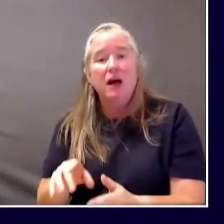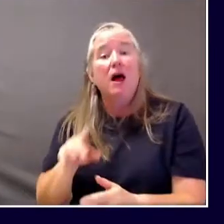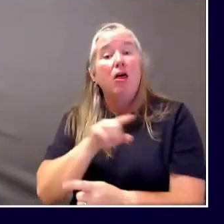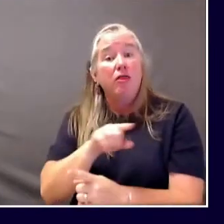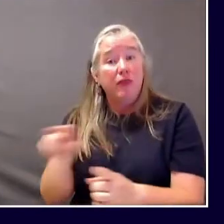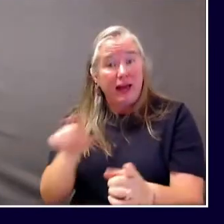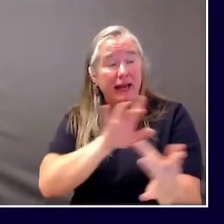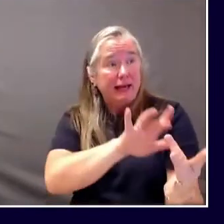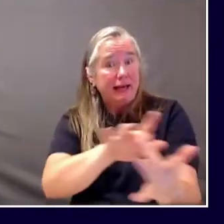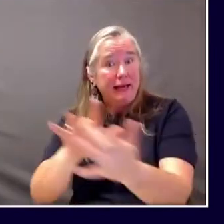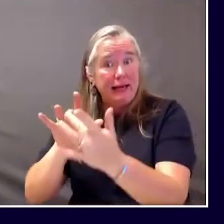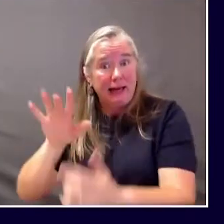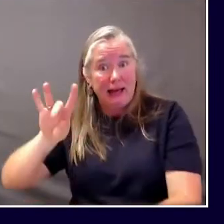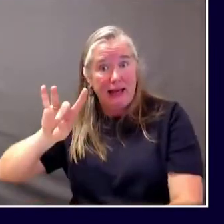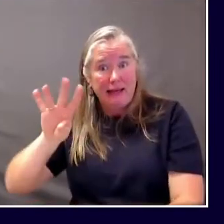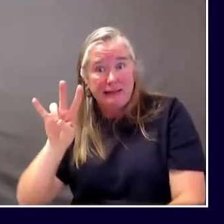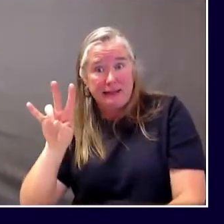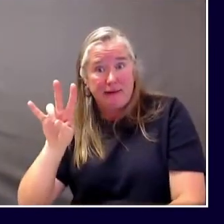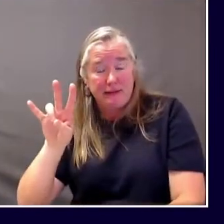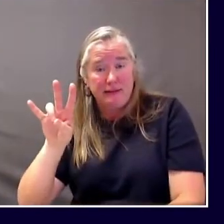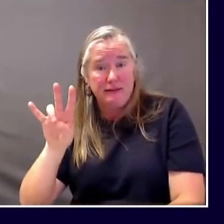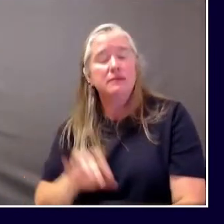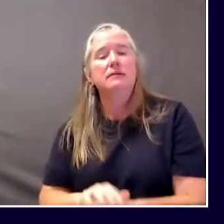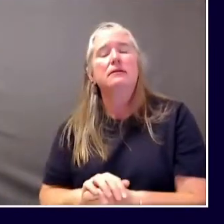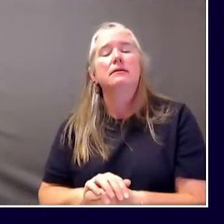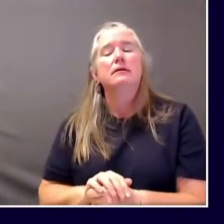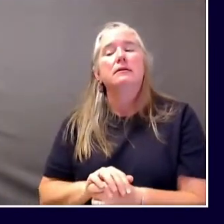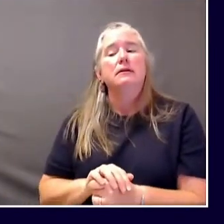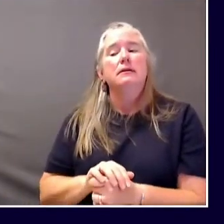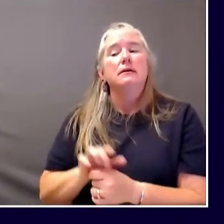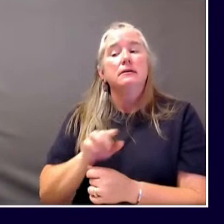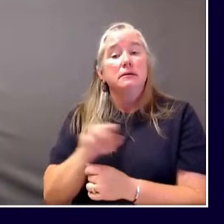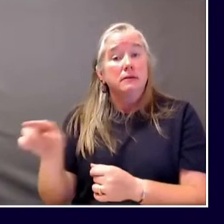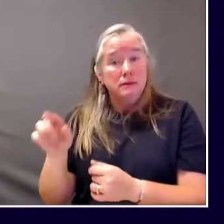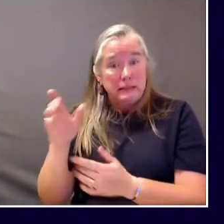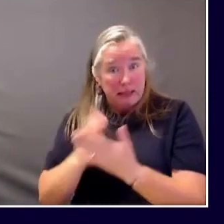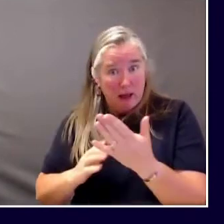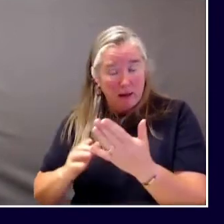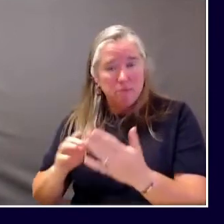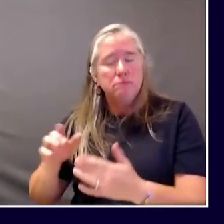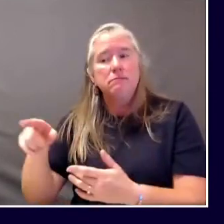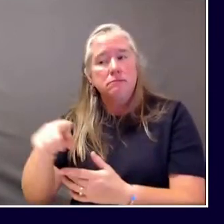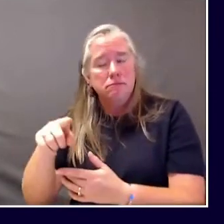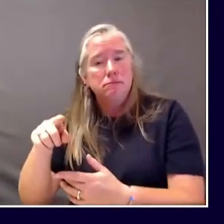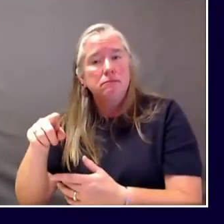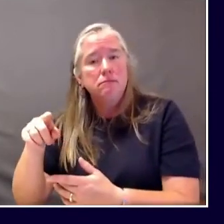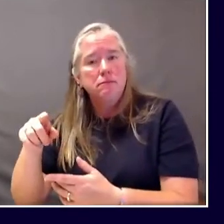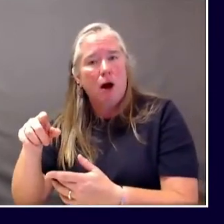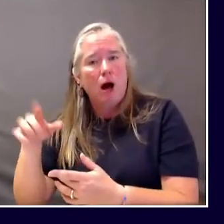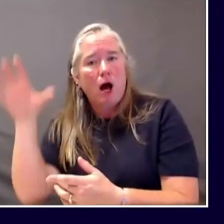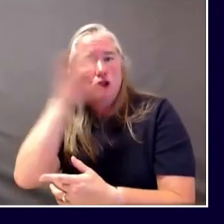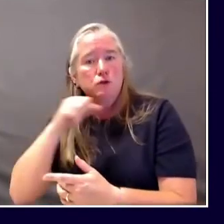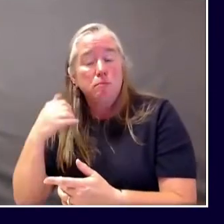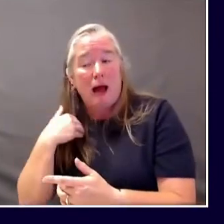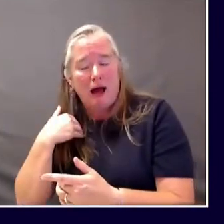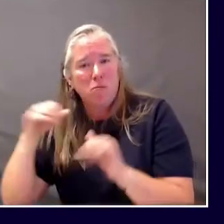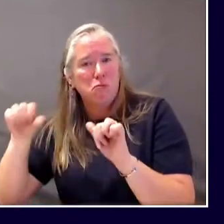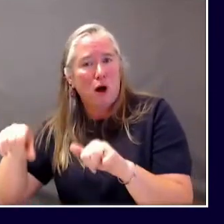there found that for example some of them were probable cases